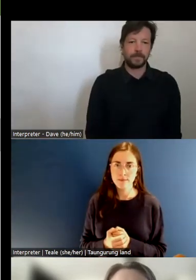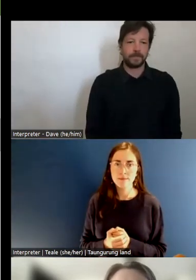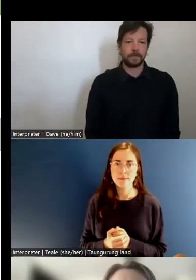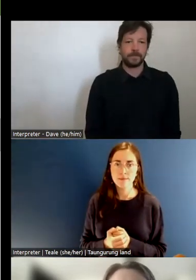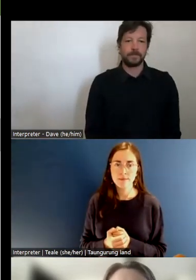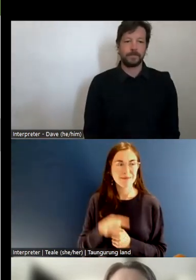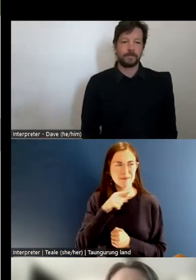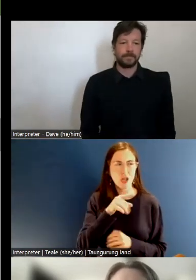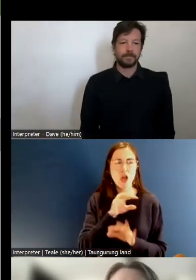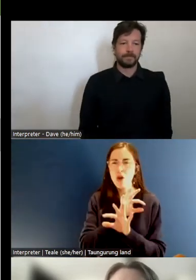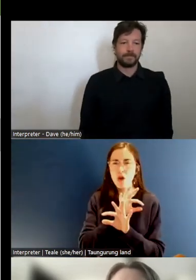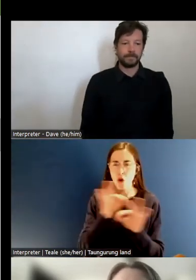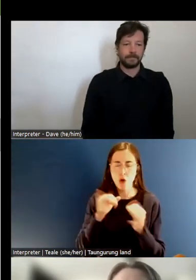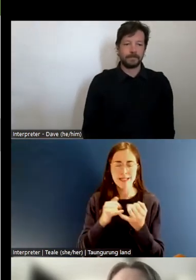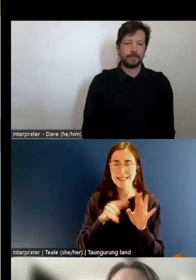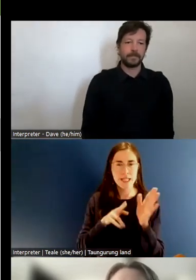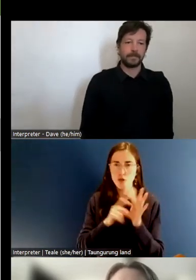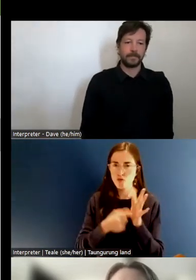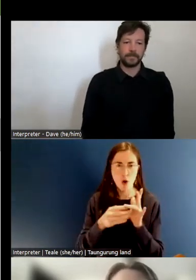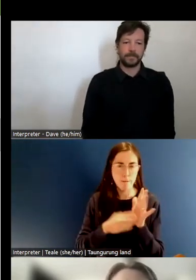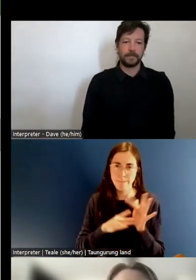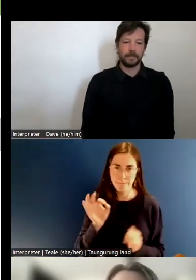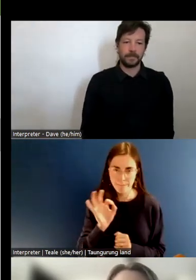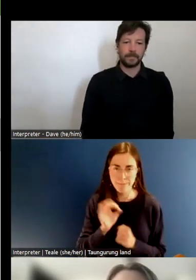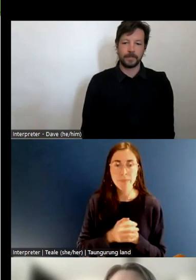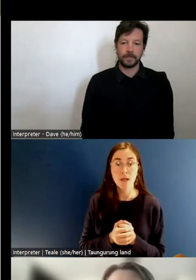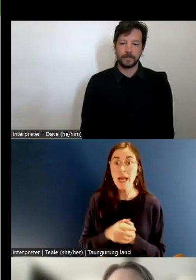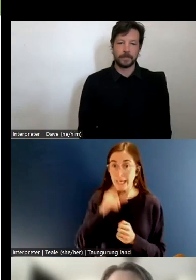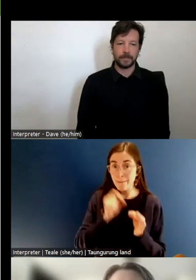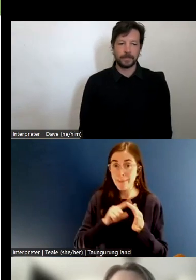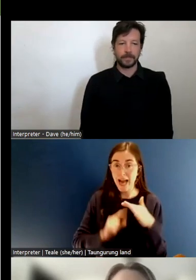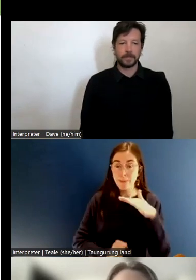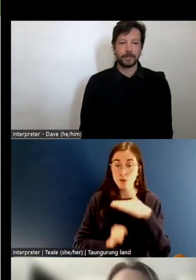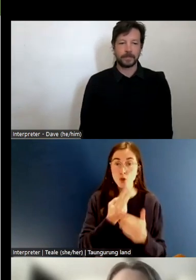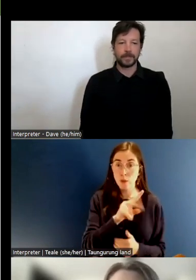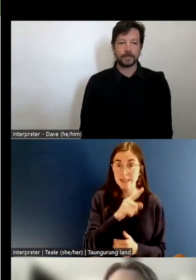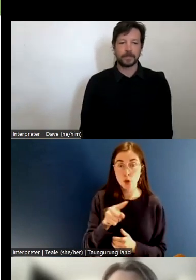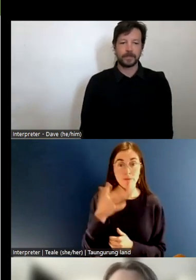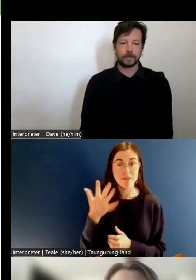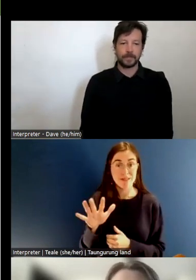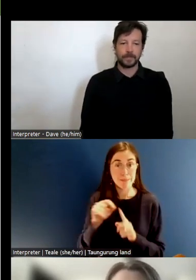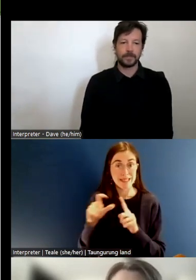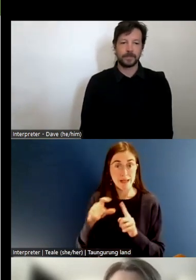and it can cause 20-50% of the non-syndromic group, so it is quite common.